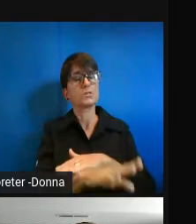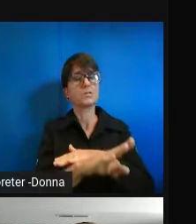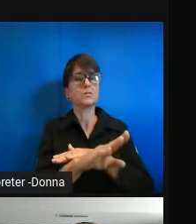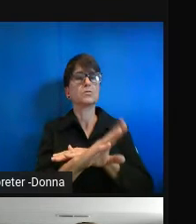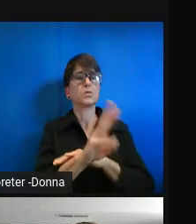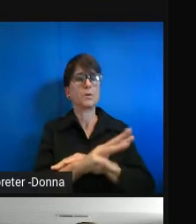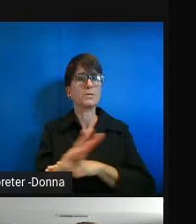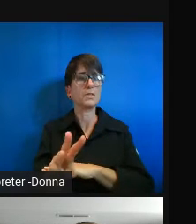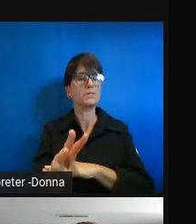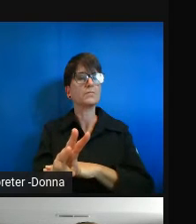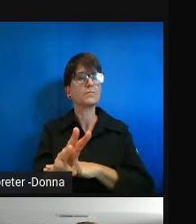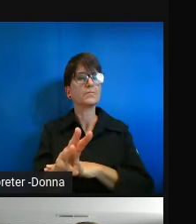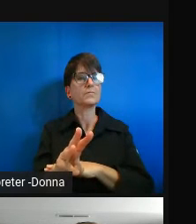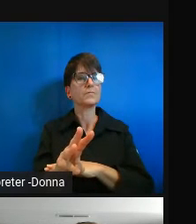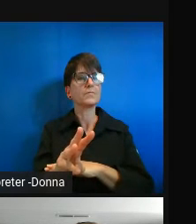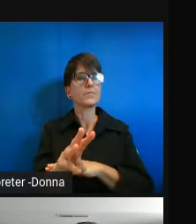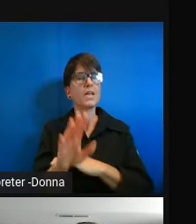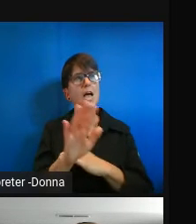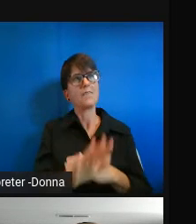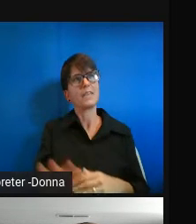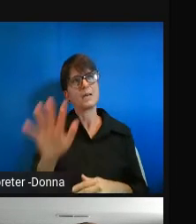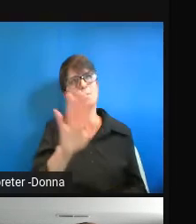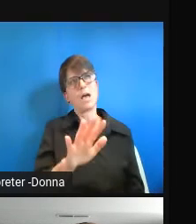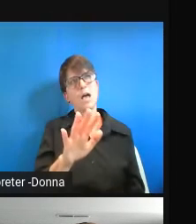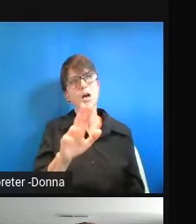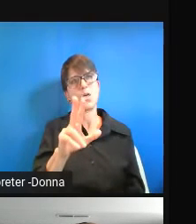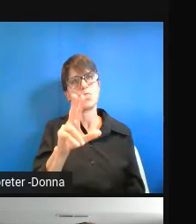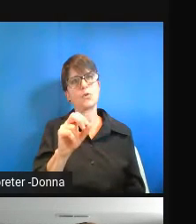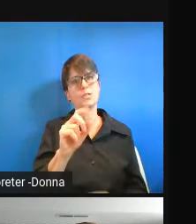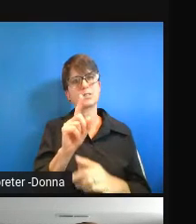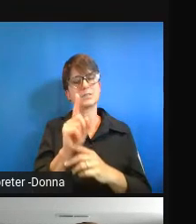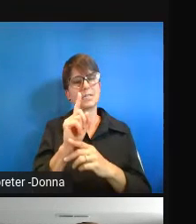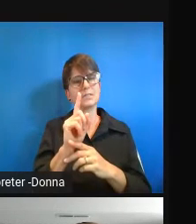The dialog after about I think 30 seconds shows up on the screen